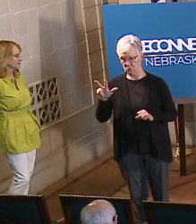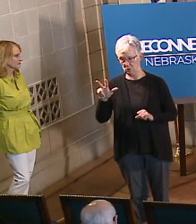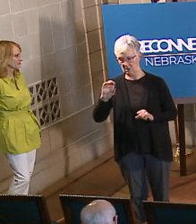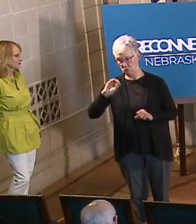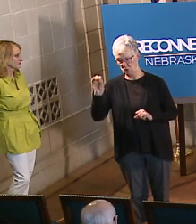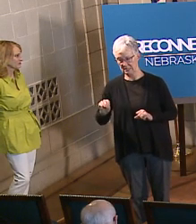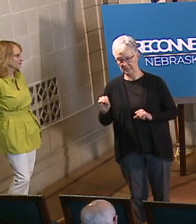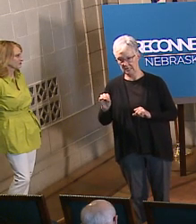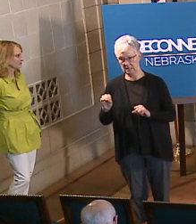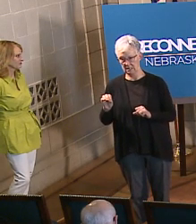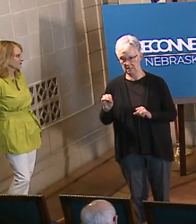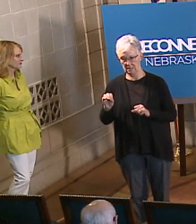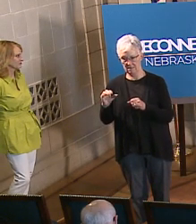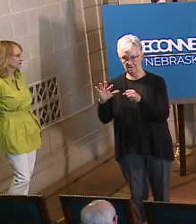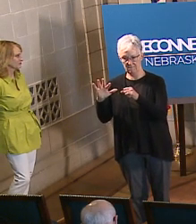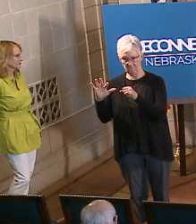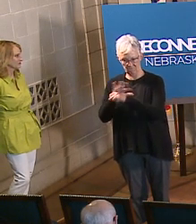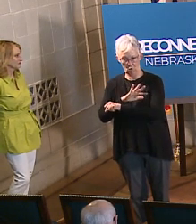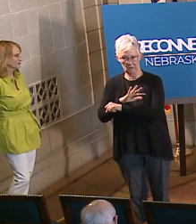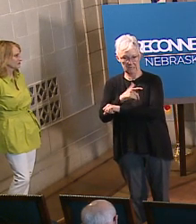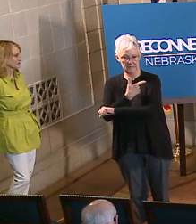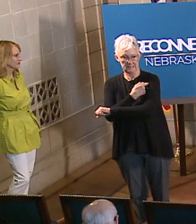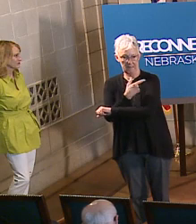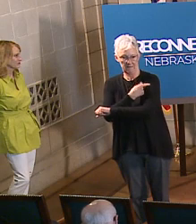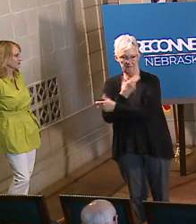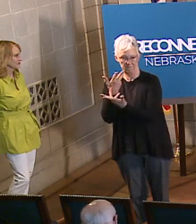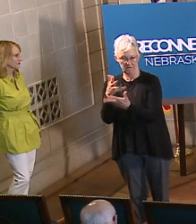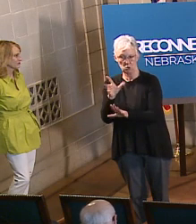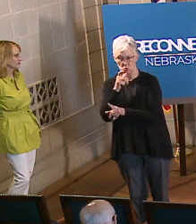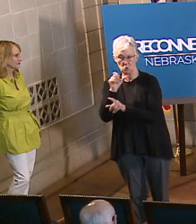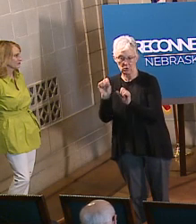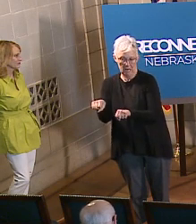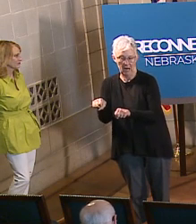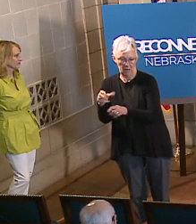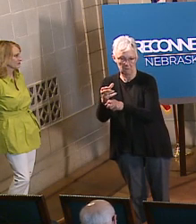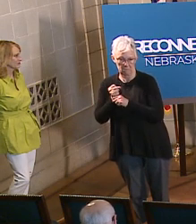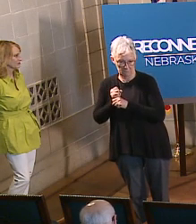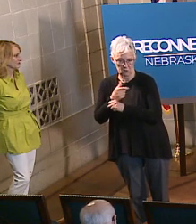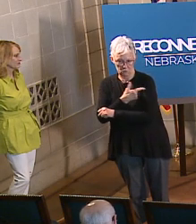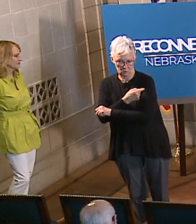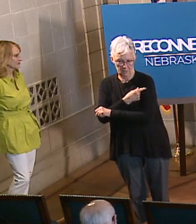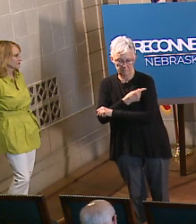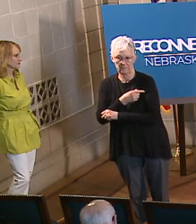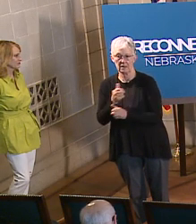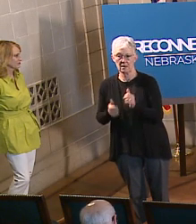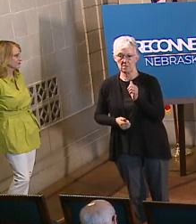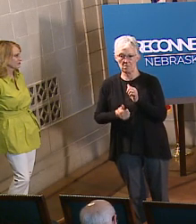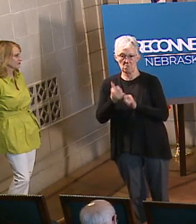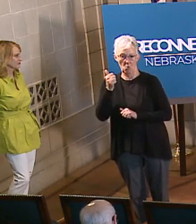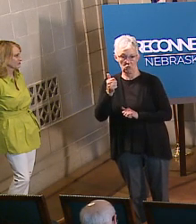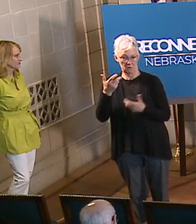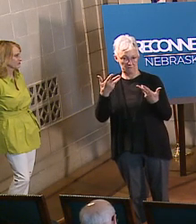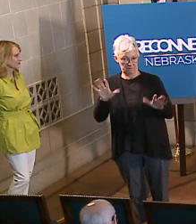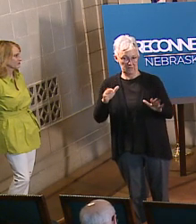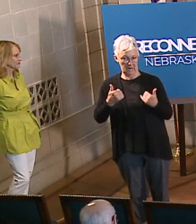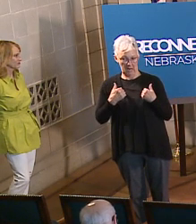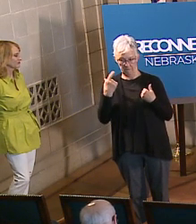PEOPLE VACCINATED, WE HAVE GOTTEN OVER 53% OF THE POPULATION IS FULLY VACCINATED,